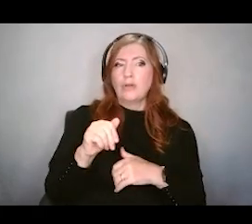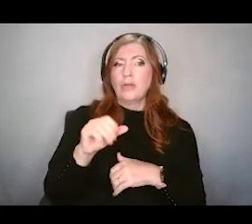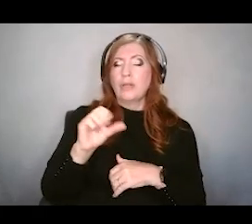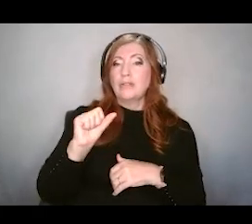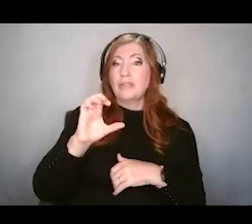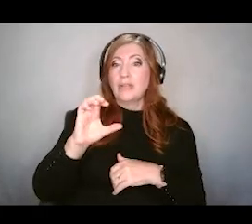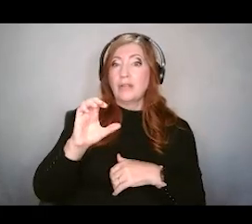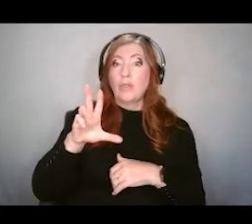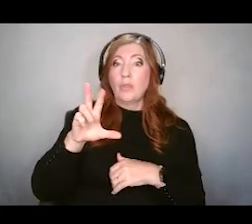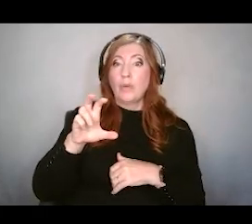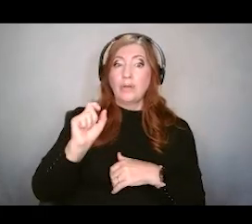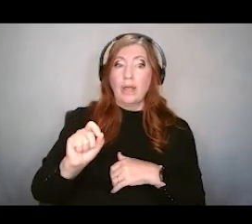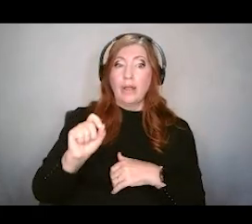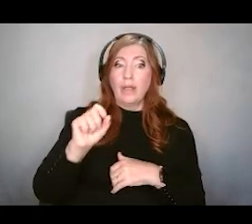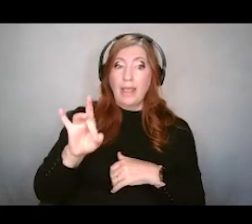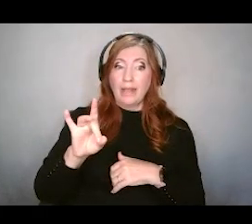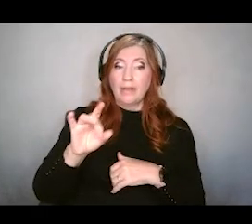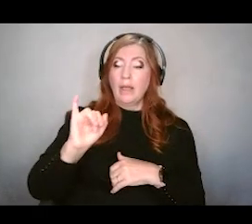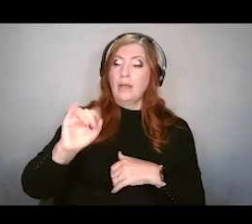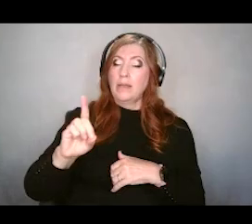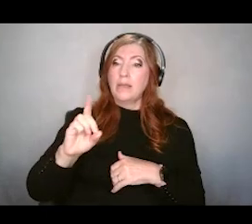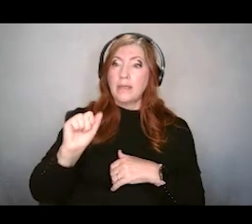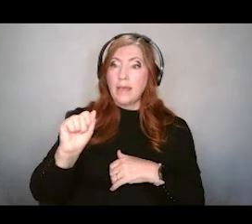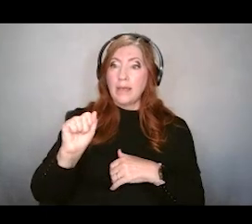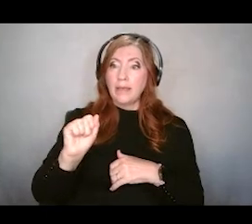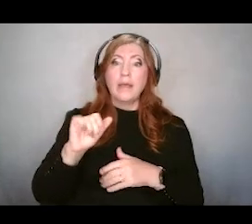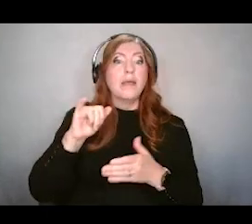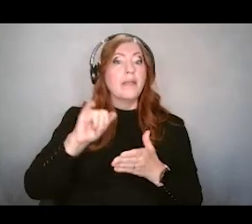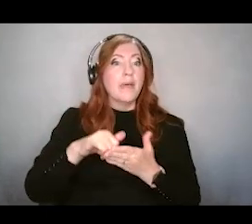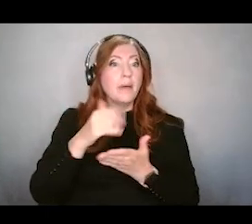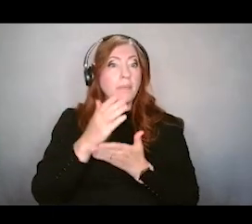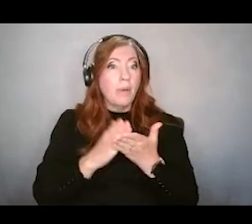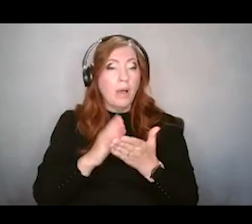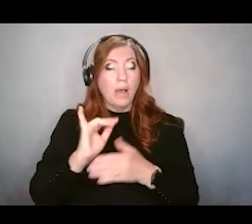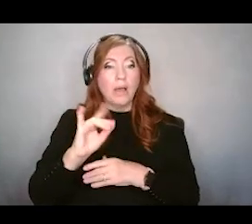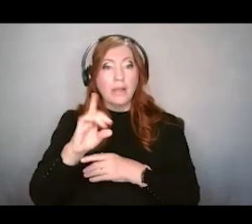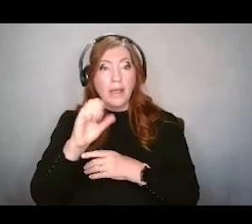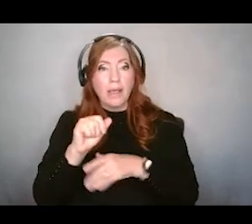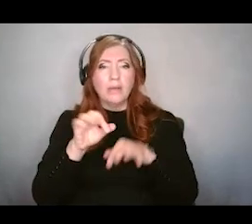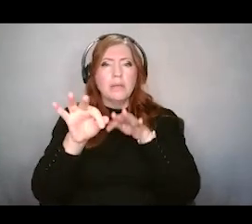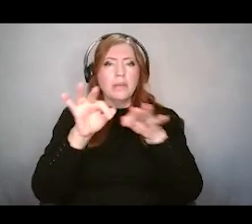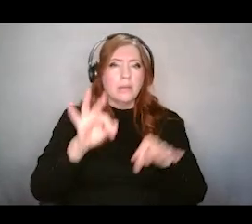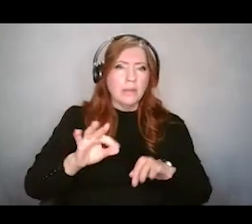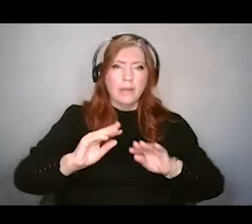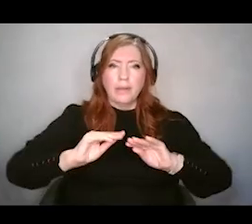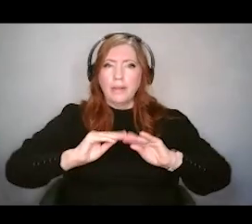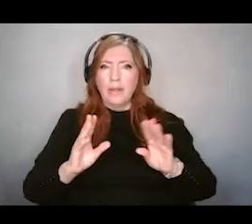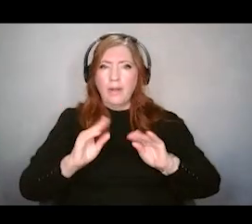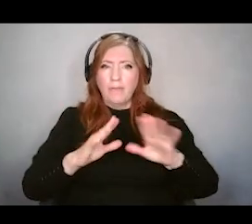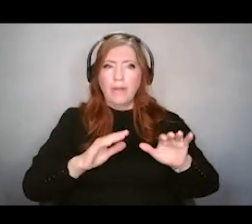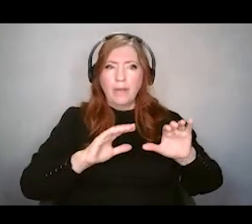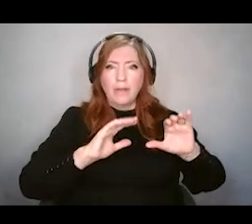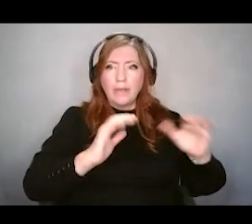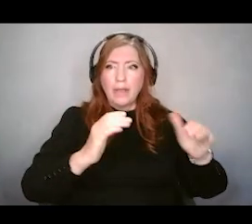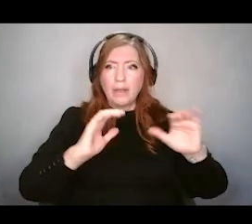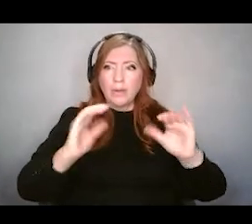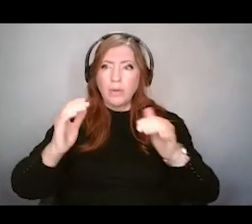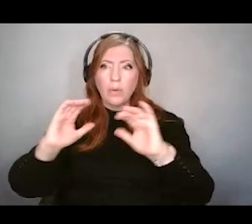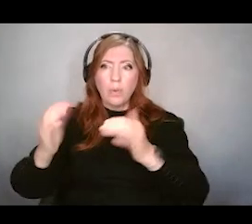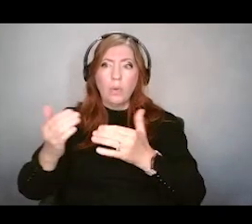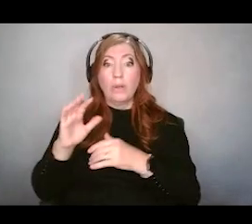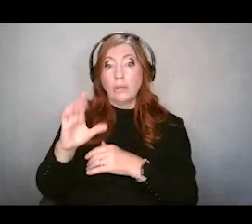of the IDEA. This section of the IDEA defines and clarifies the categories of disabilities